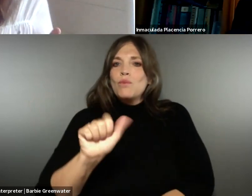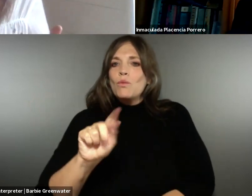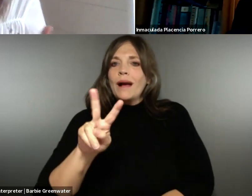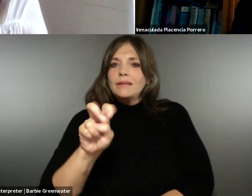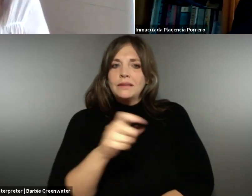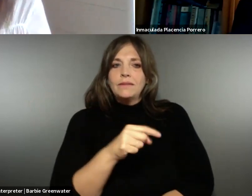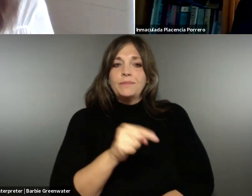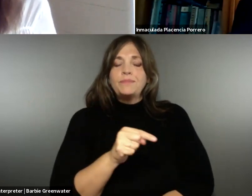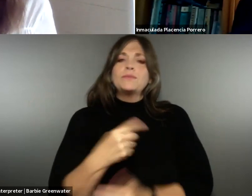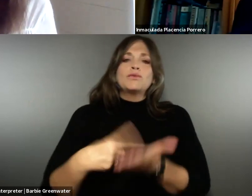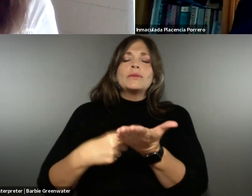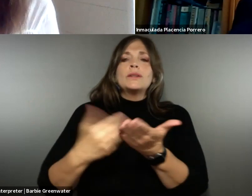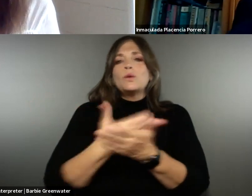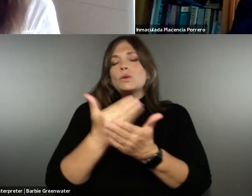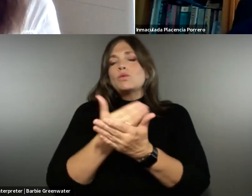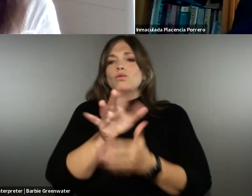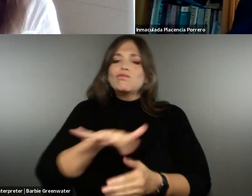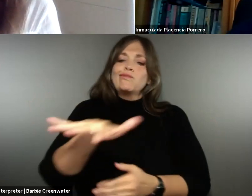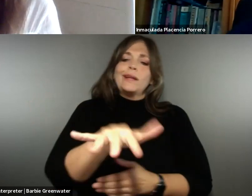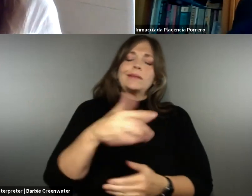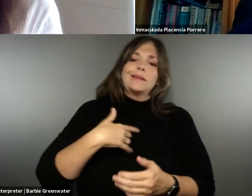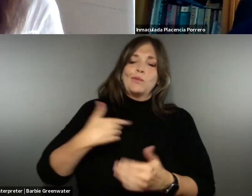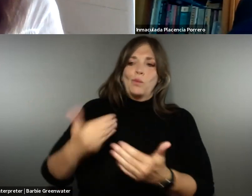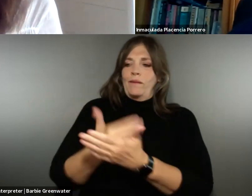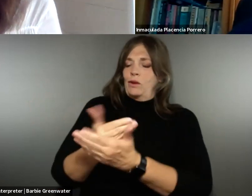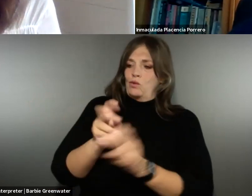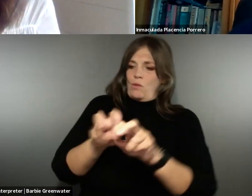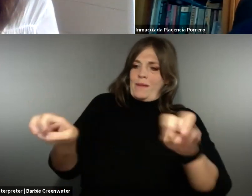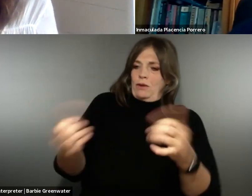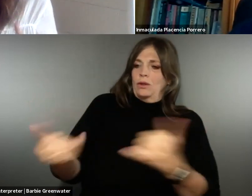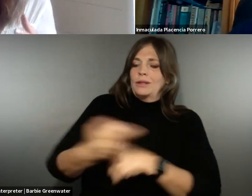so very happy to see that the private sector is more proactive here.